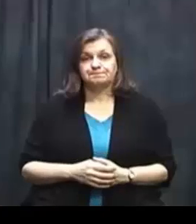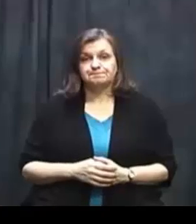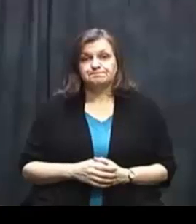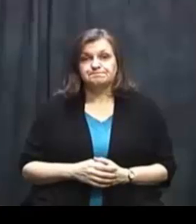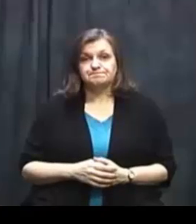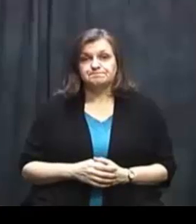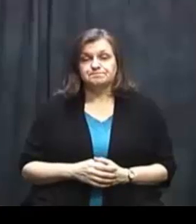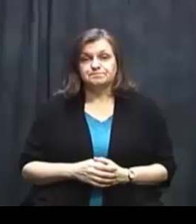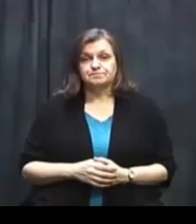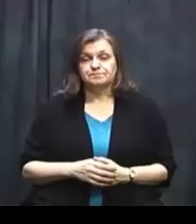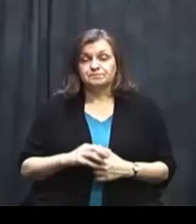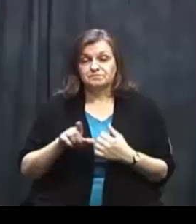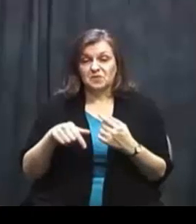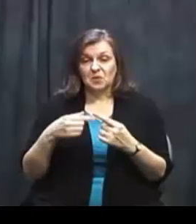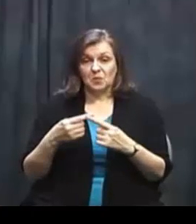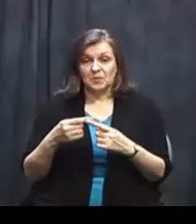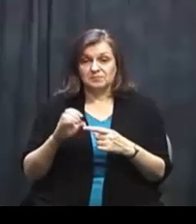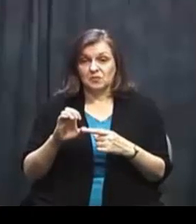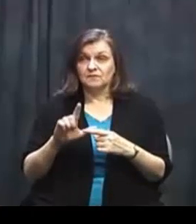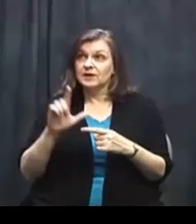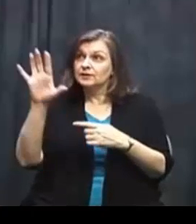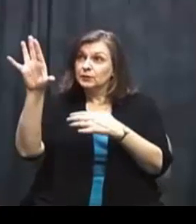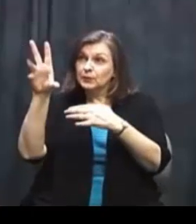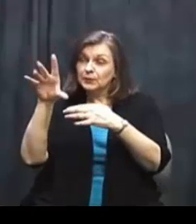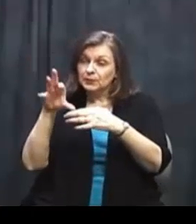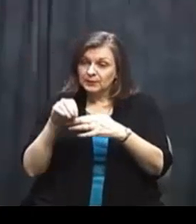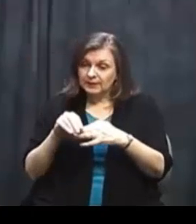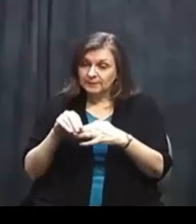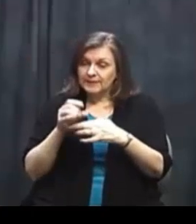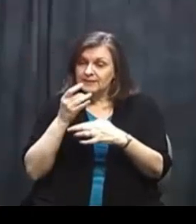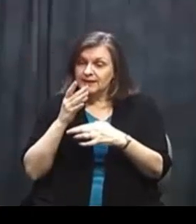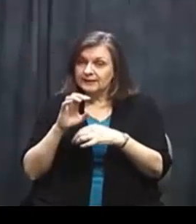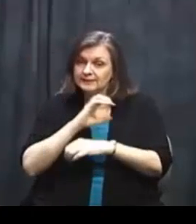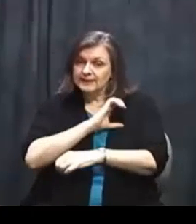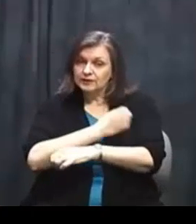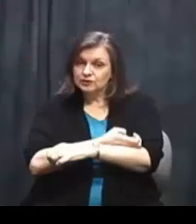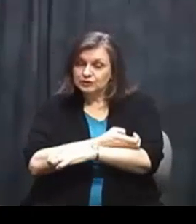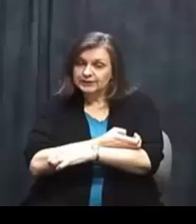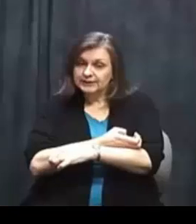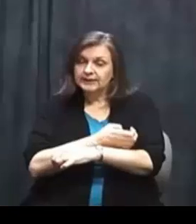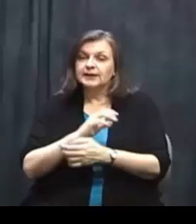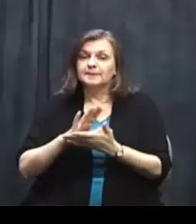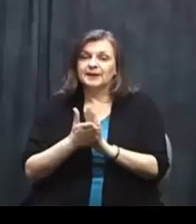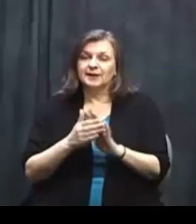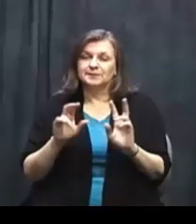when it absorbs light energy it actually becomes excited